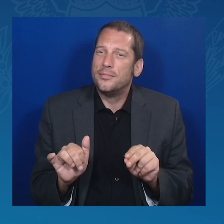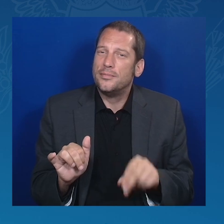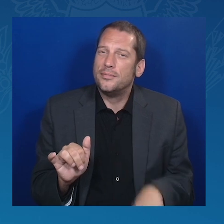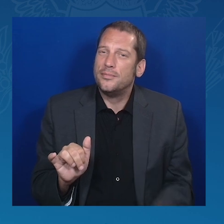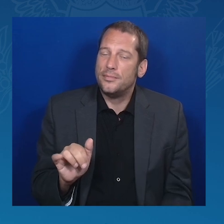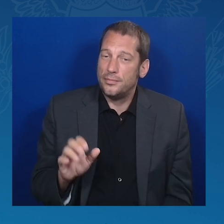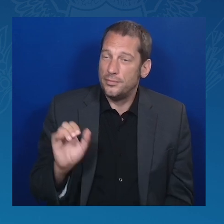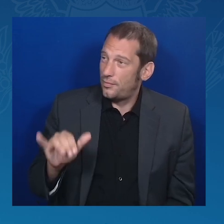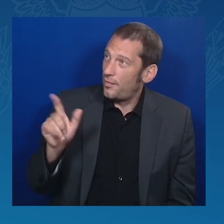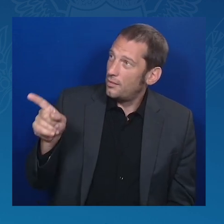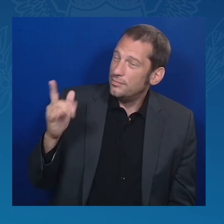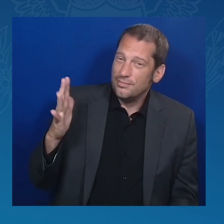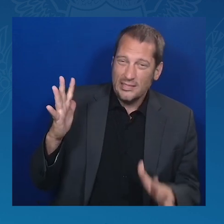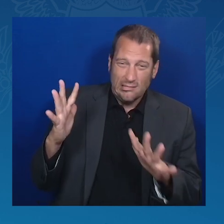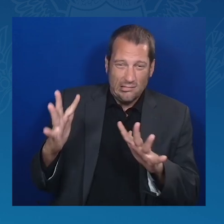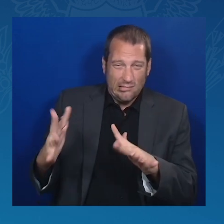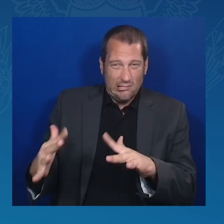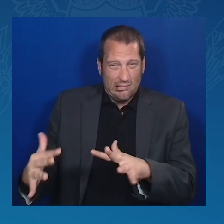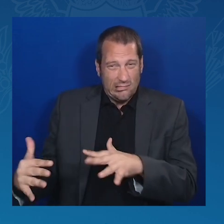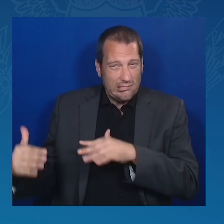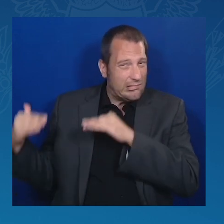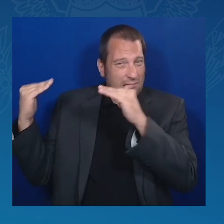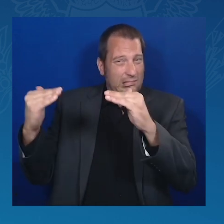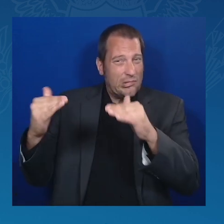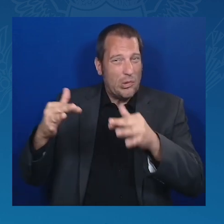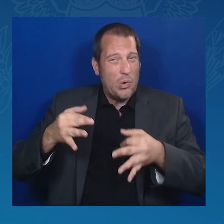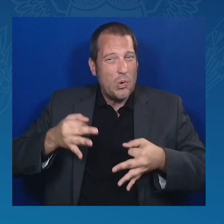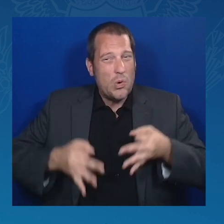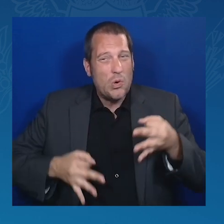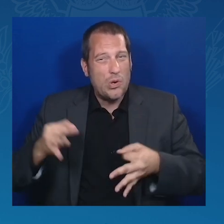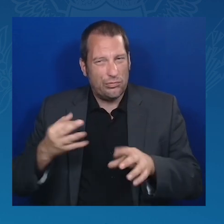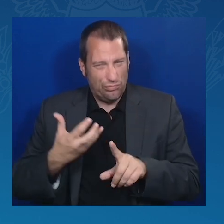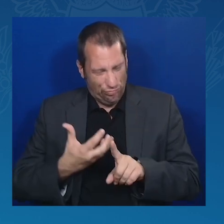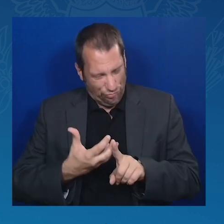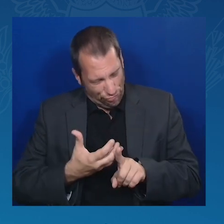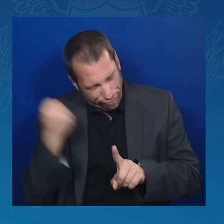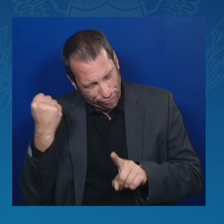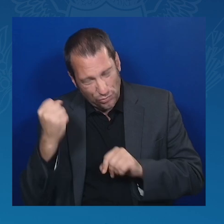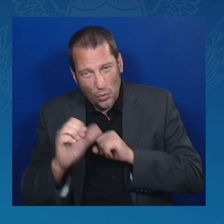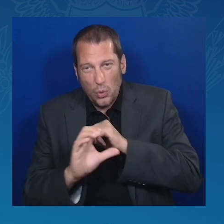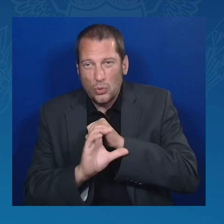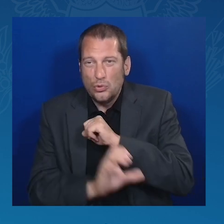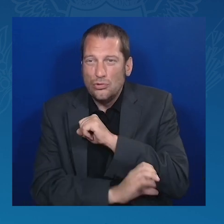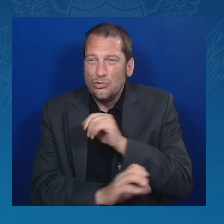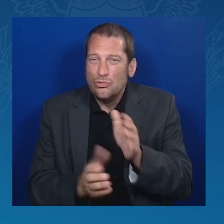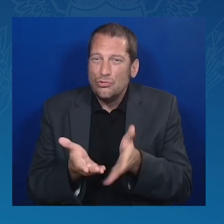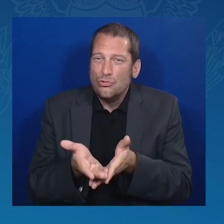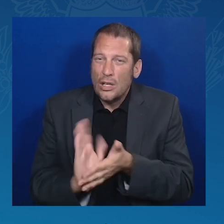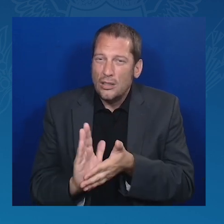took a constitutional right that had been recognized from the people of America,